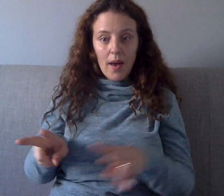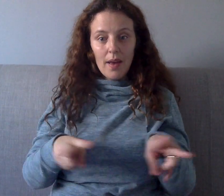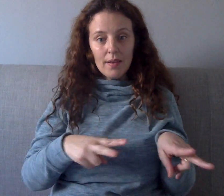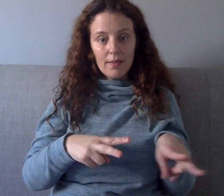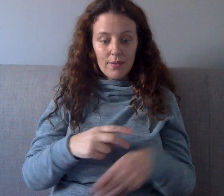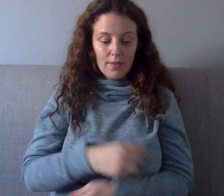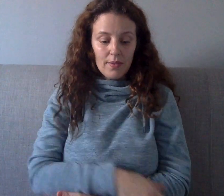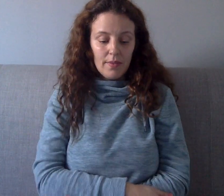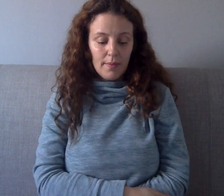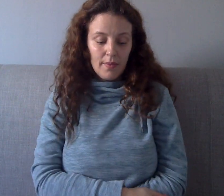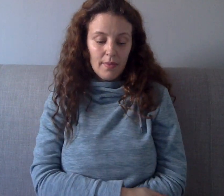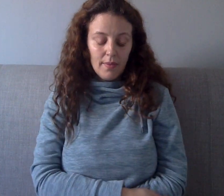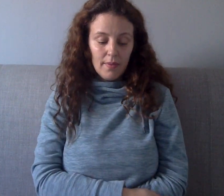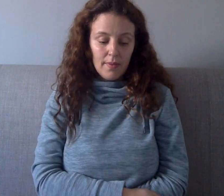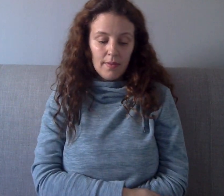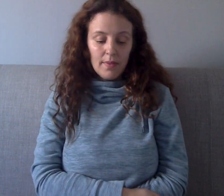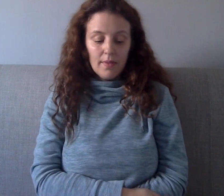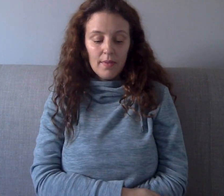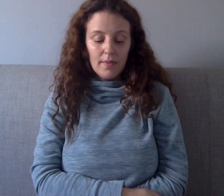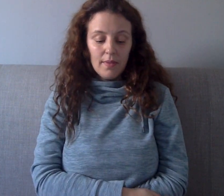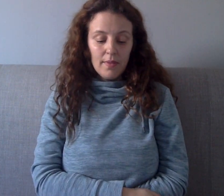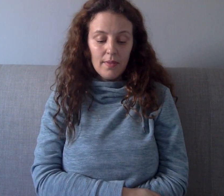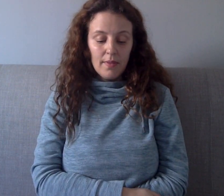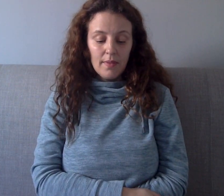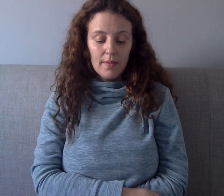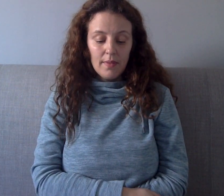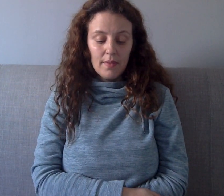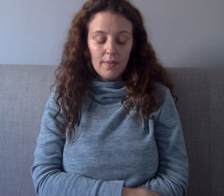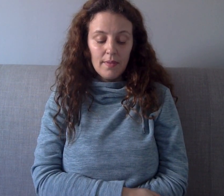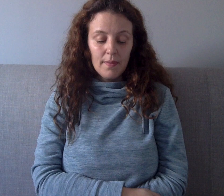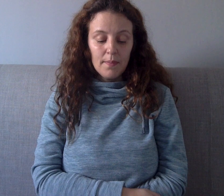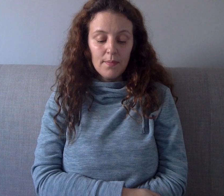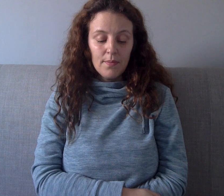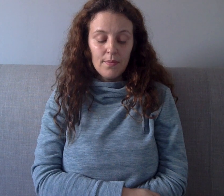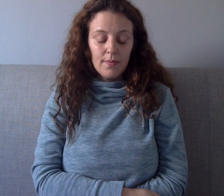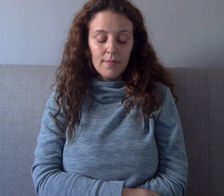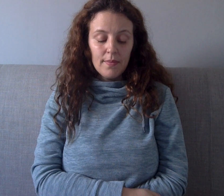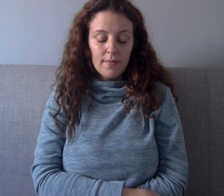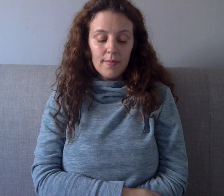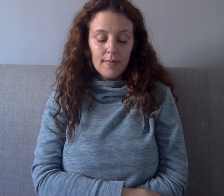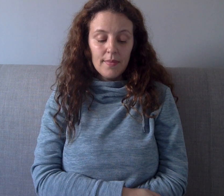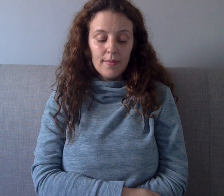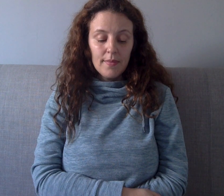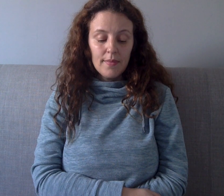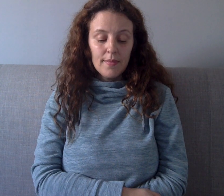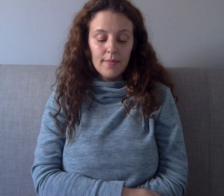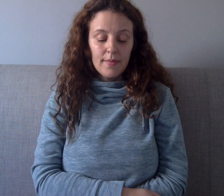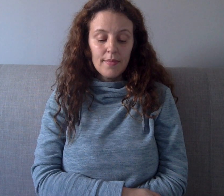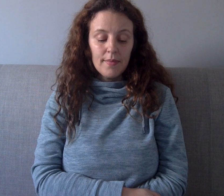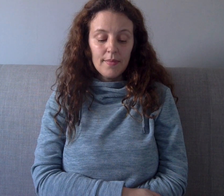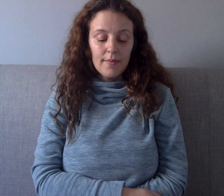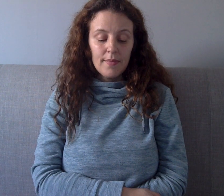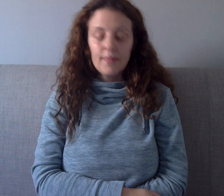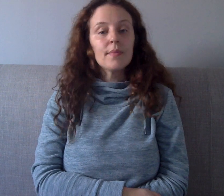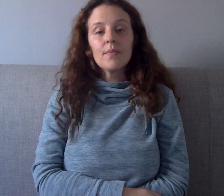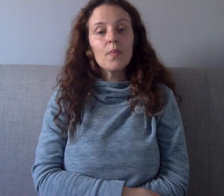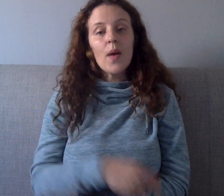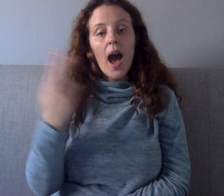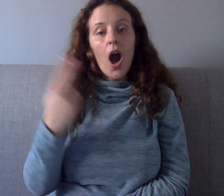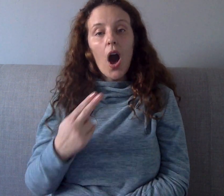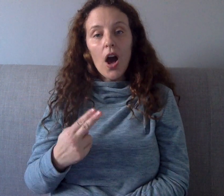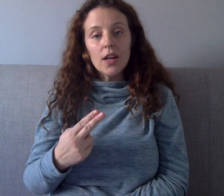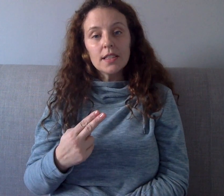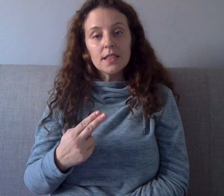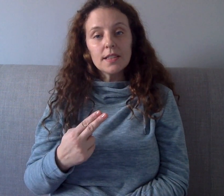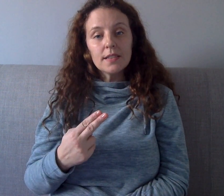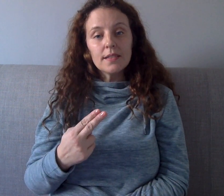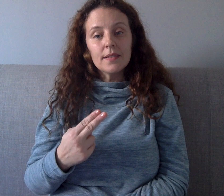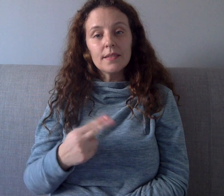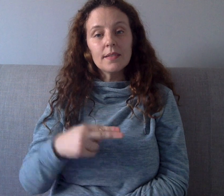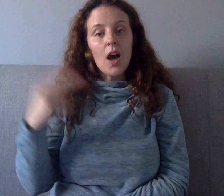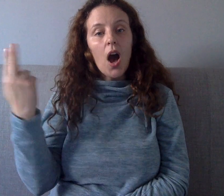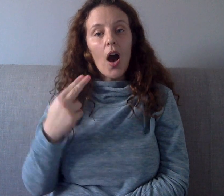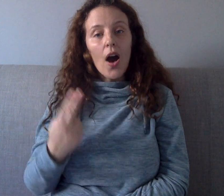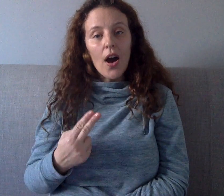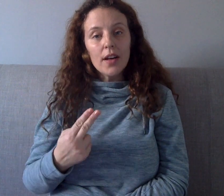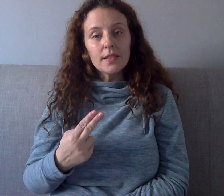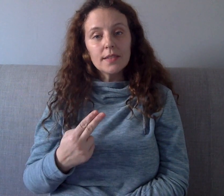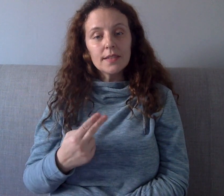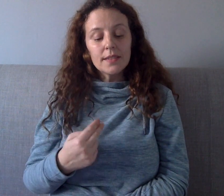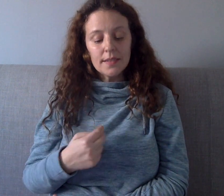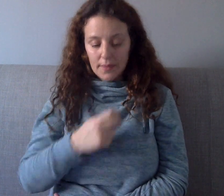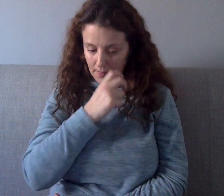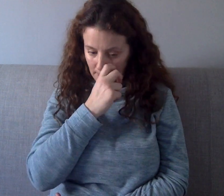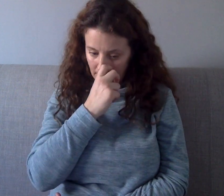ART